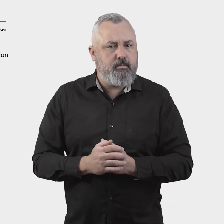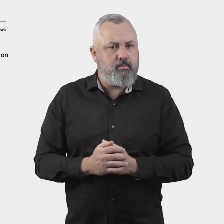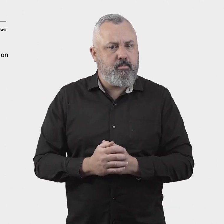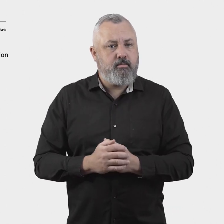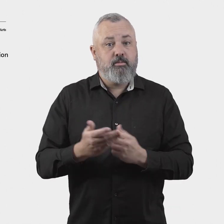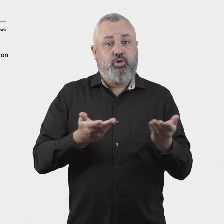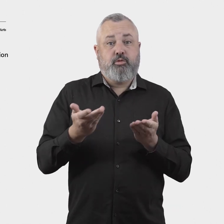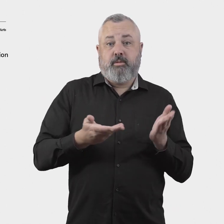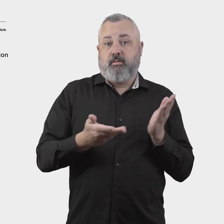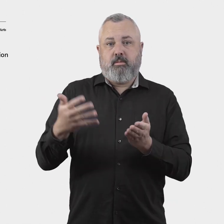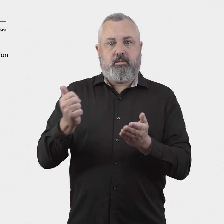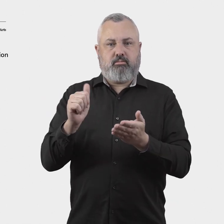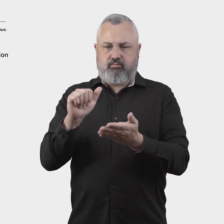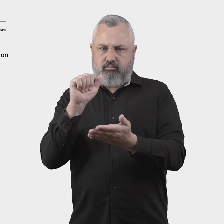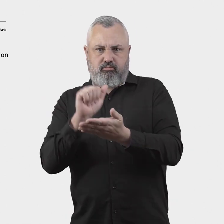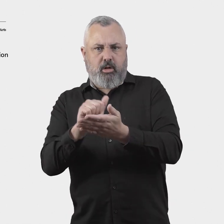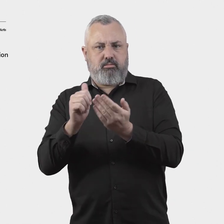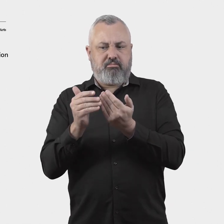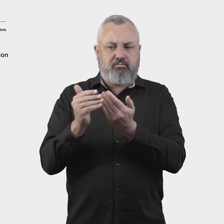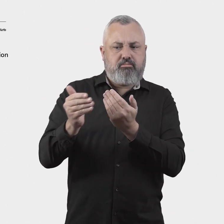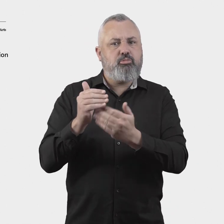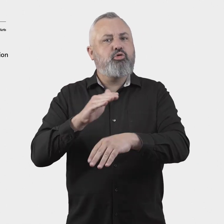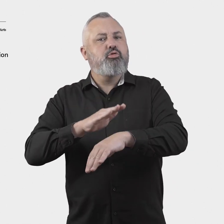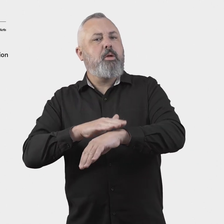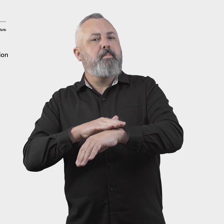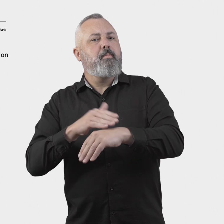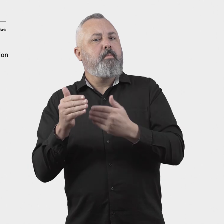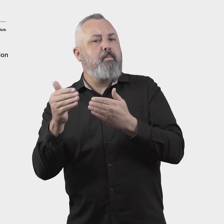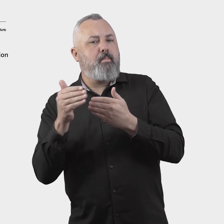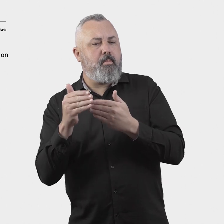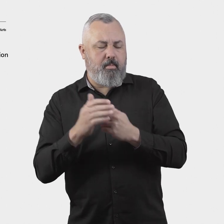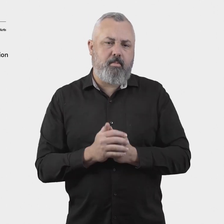be supplied within a reasonable time.